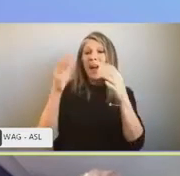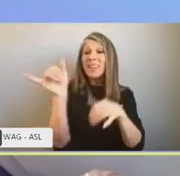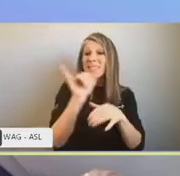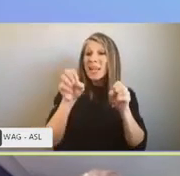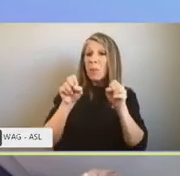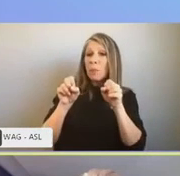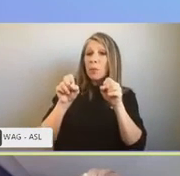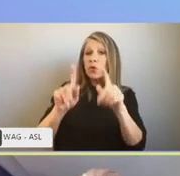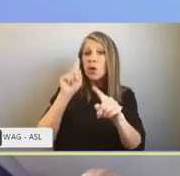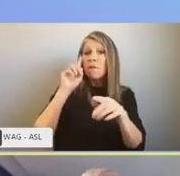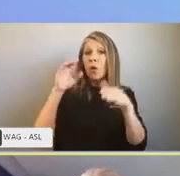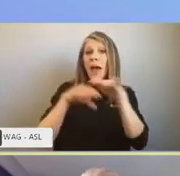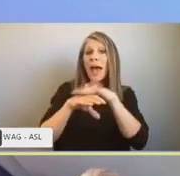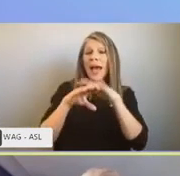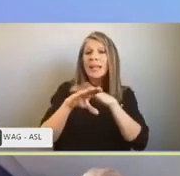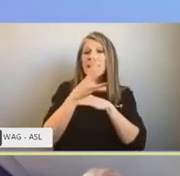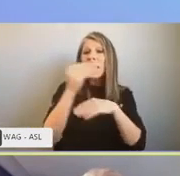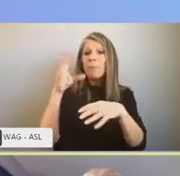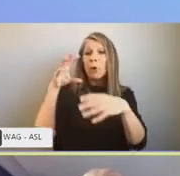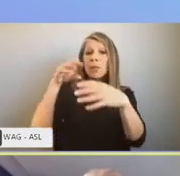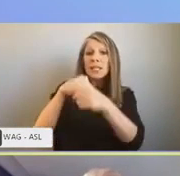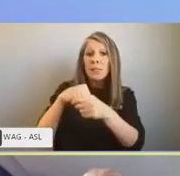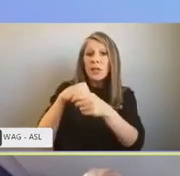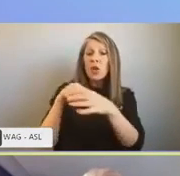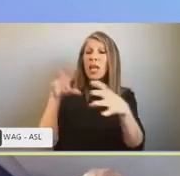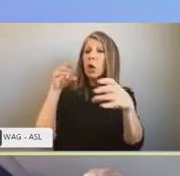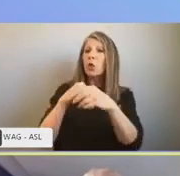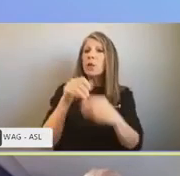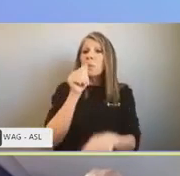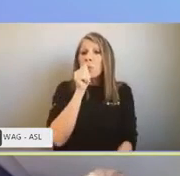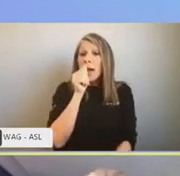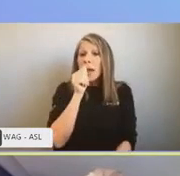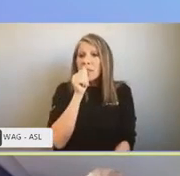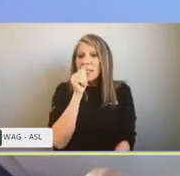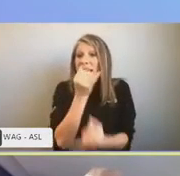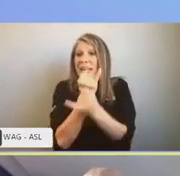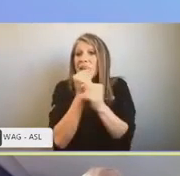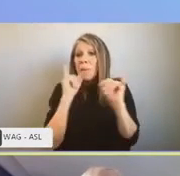federal elections, voting systems shall be accessible for individuals with disabilities providing the